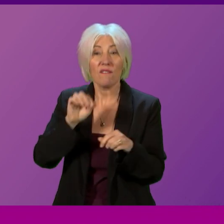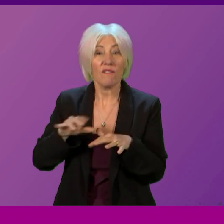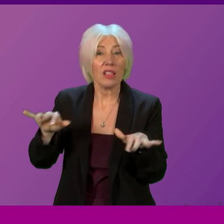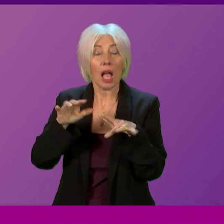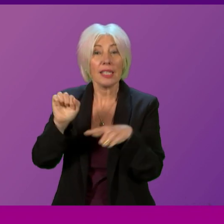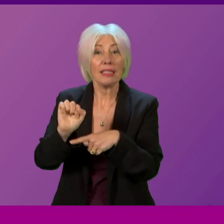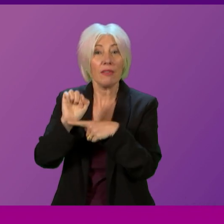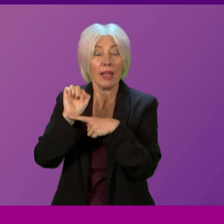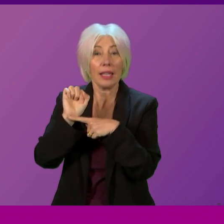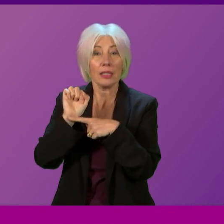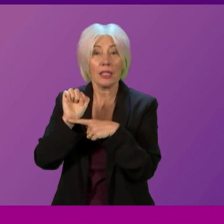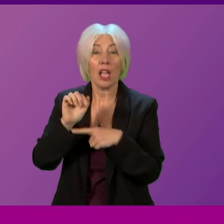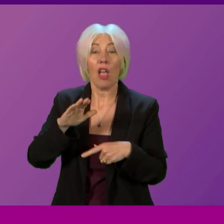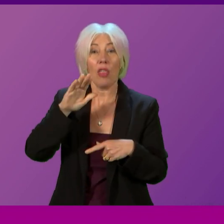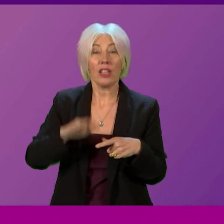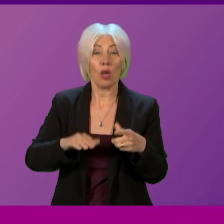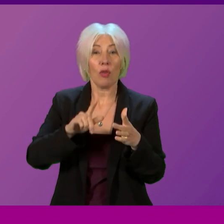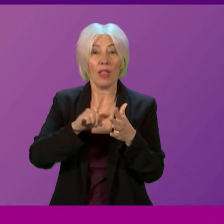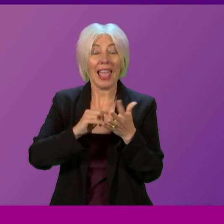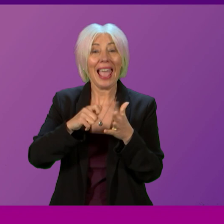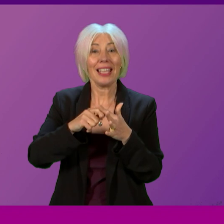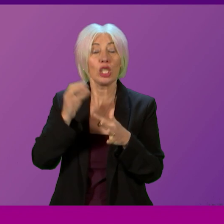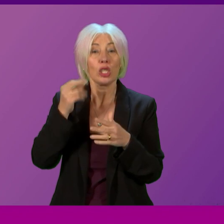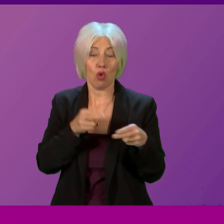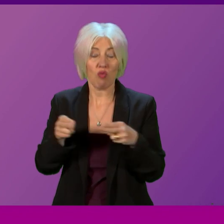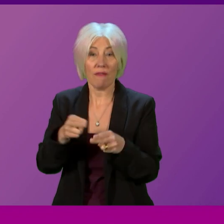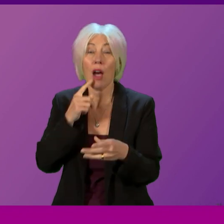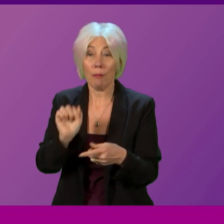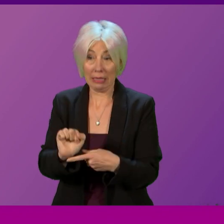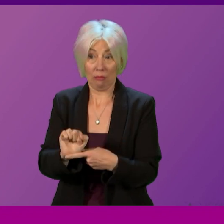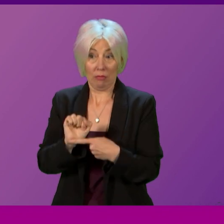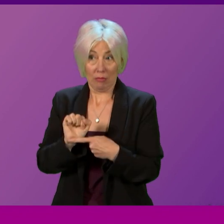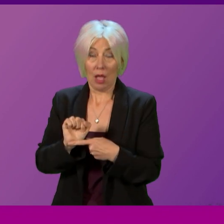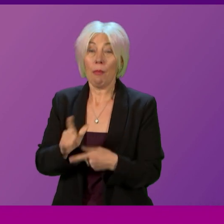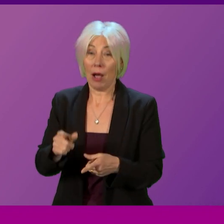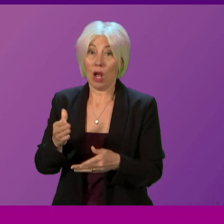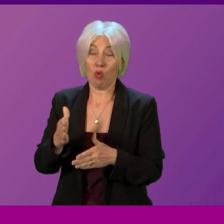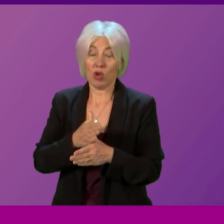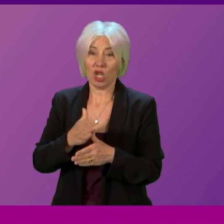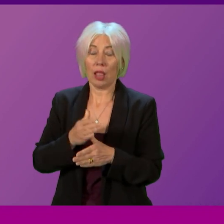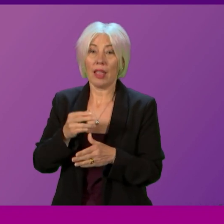the South Esk river, held. That is despite river levels provisionally reported by the Scottish Environment Protection